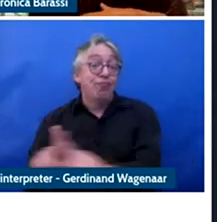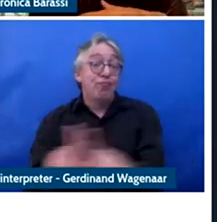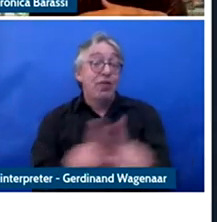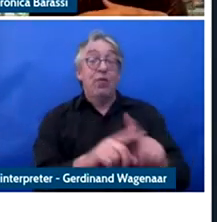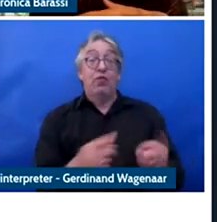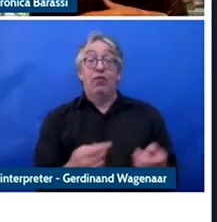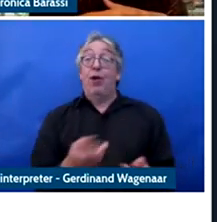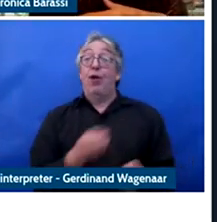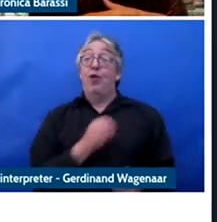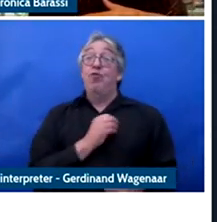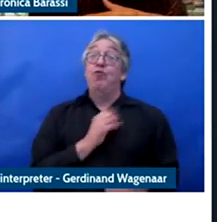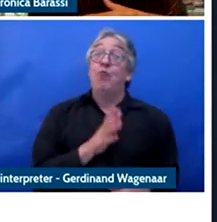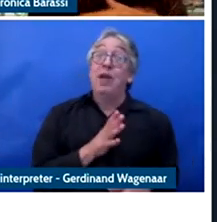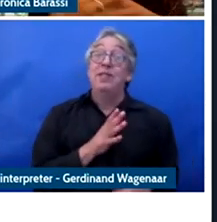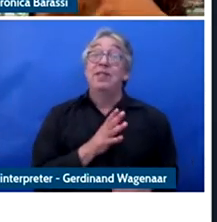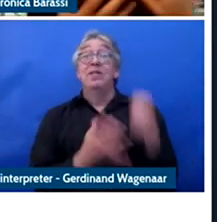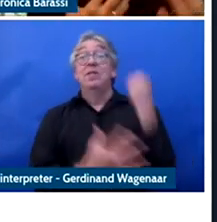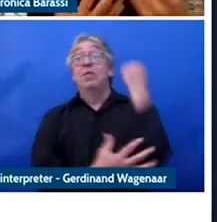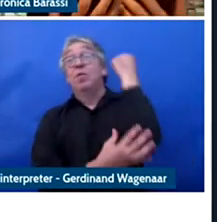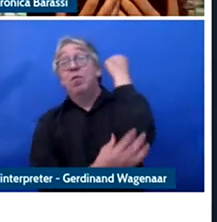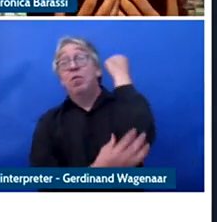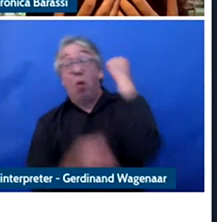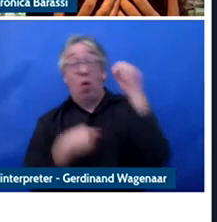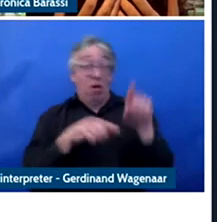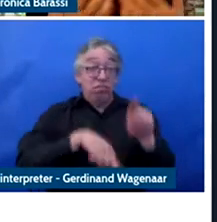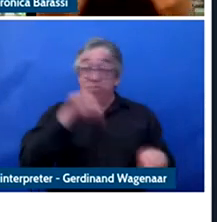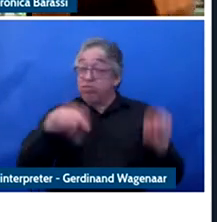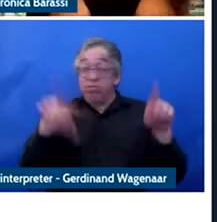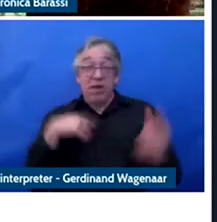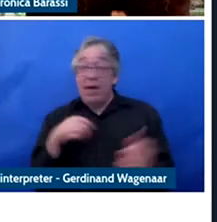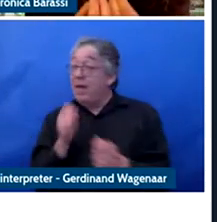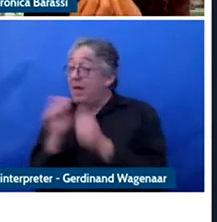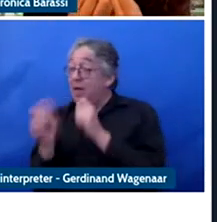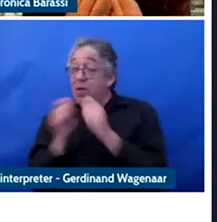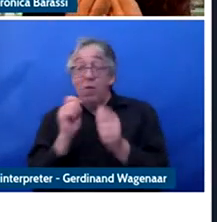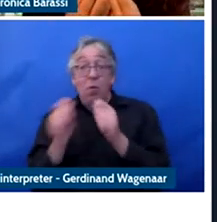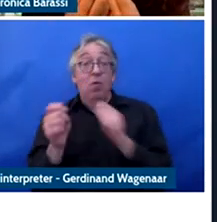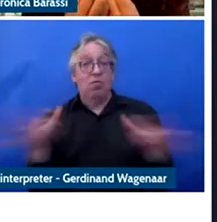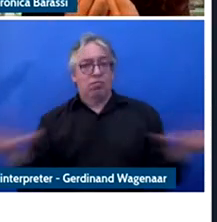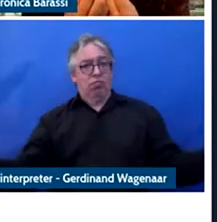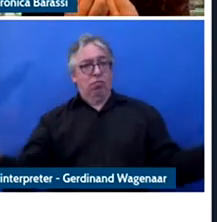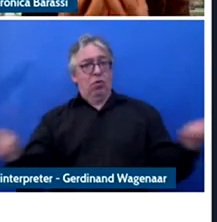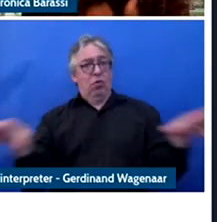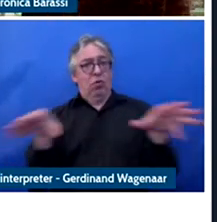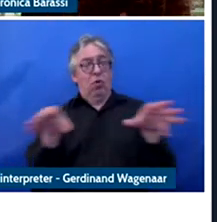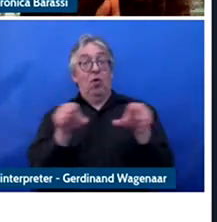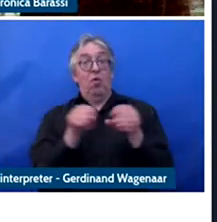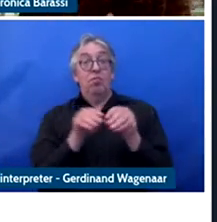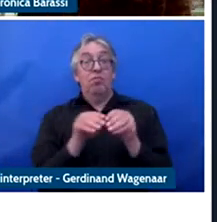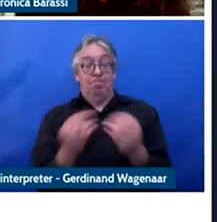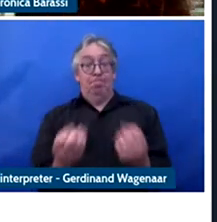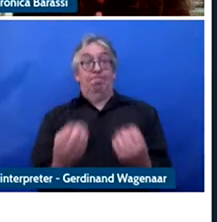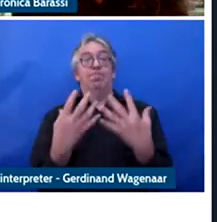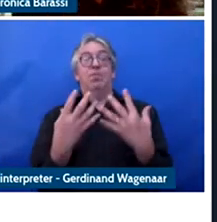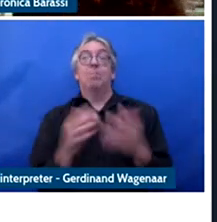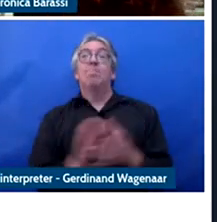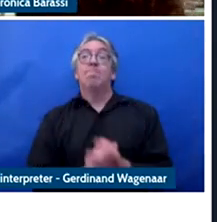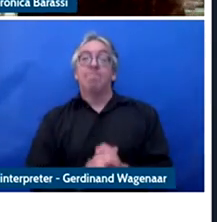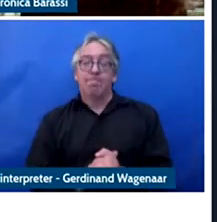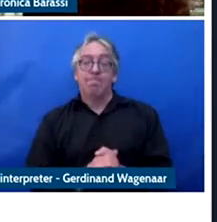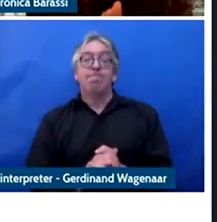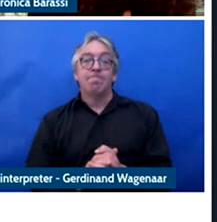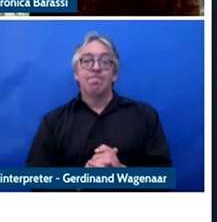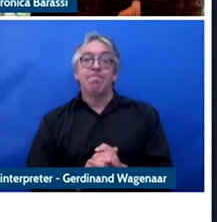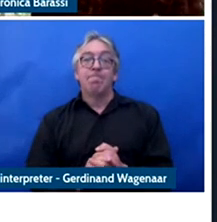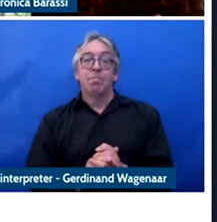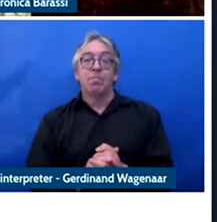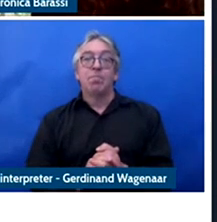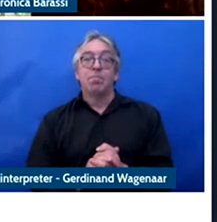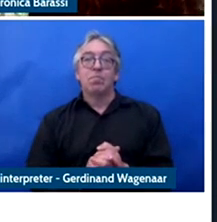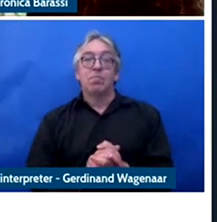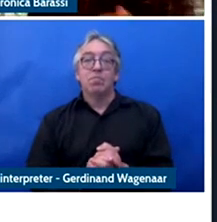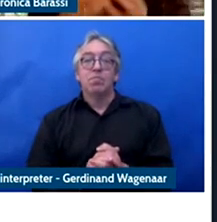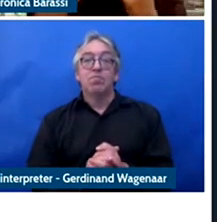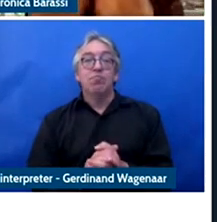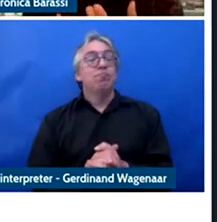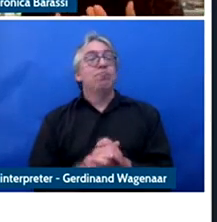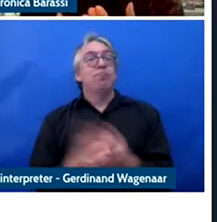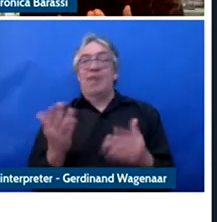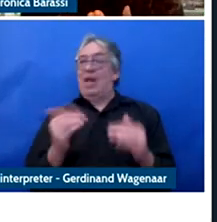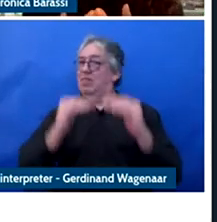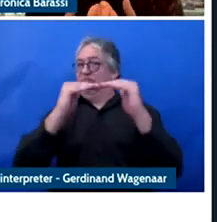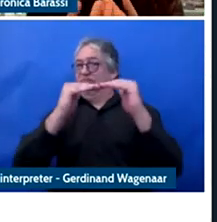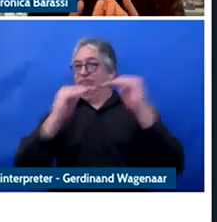what came out, it which is that there was a real issue of in equality when we talk